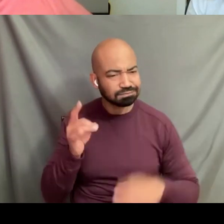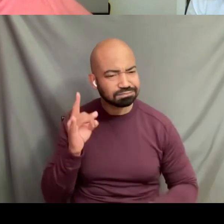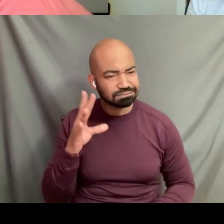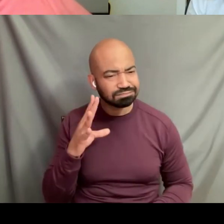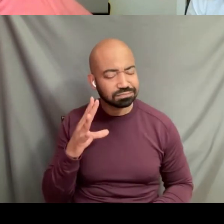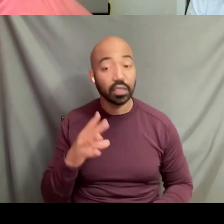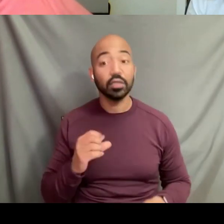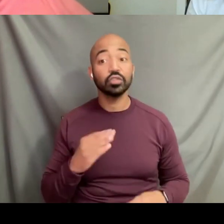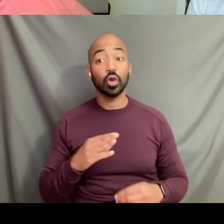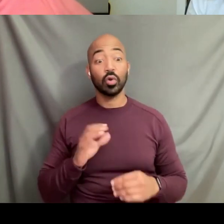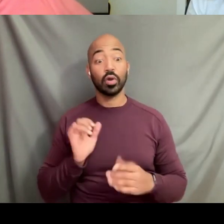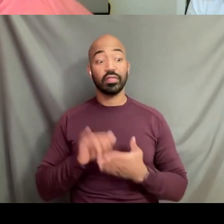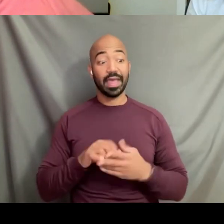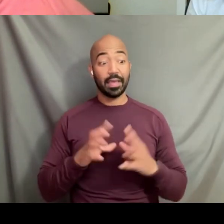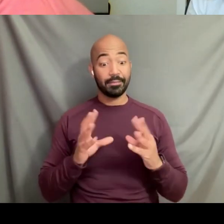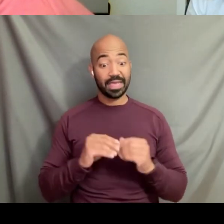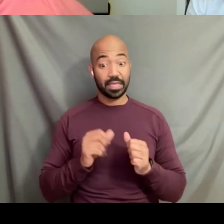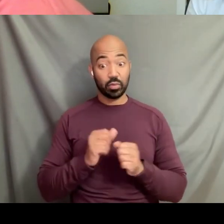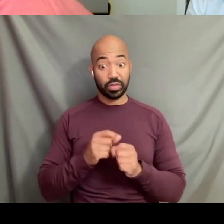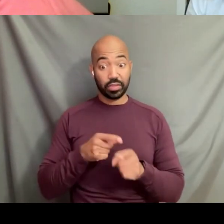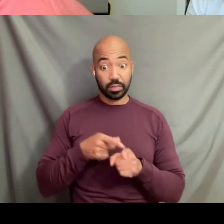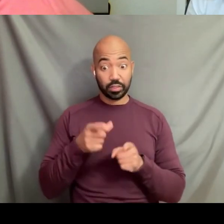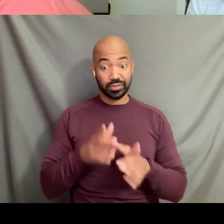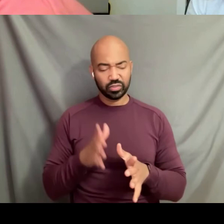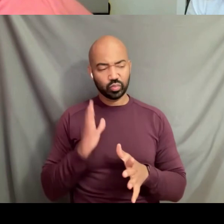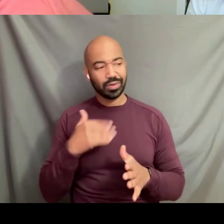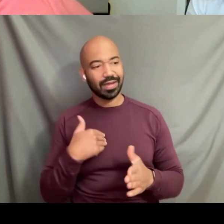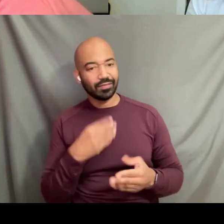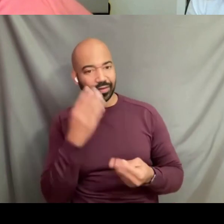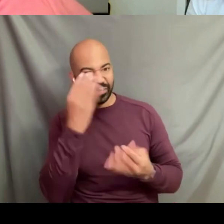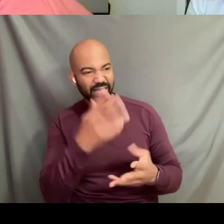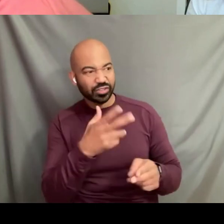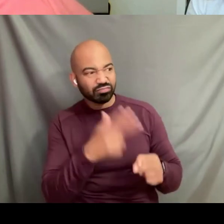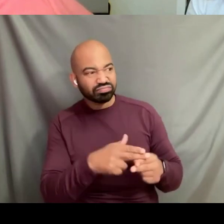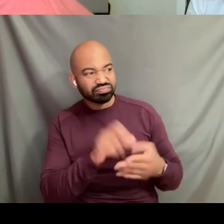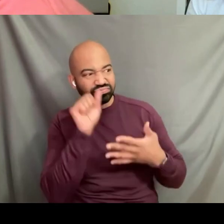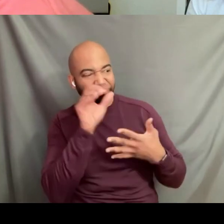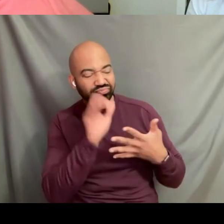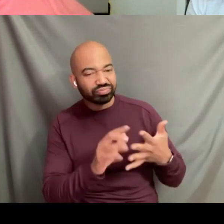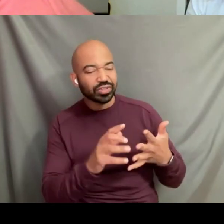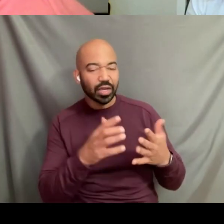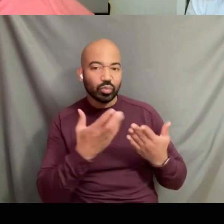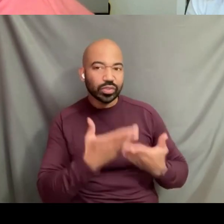and the college can always reach out to either MIUSA or the specialist and with kind of a name